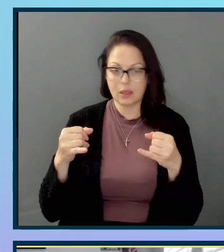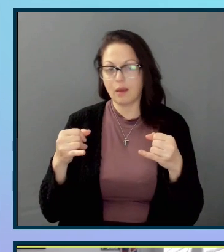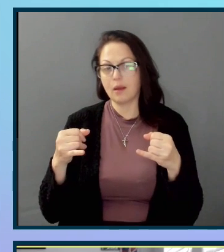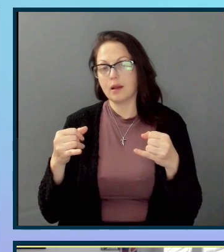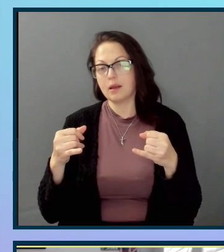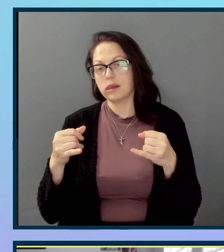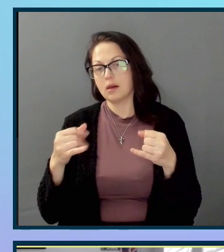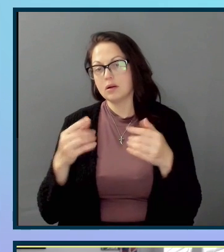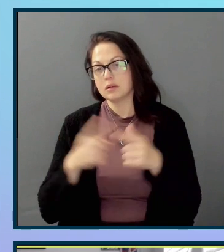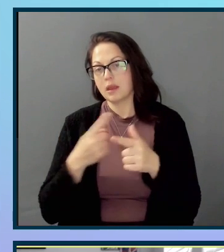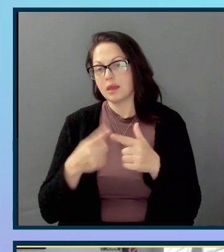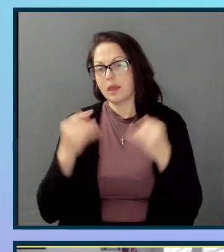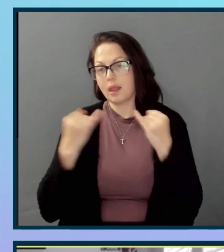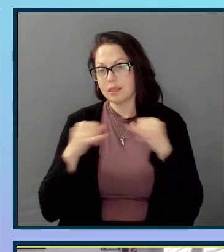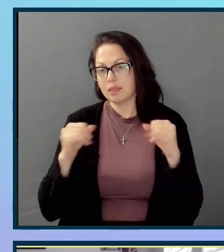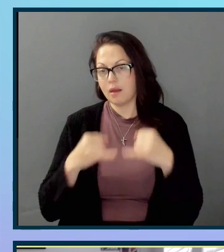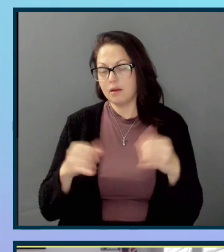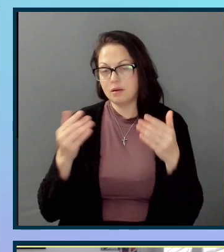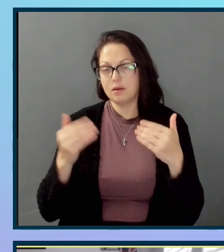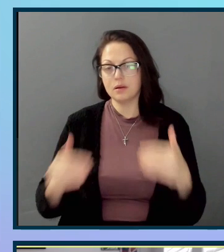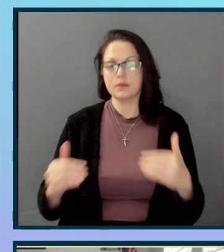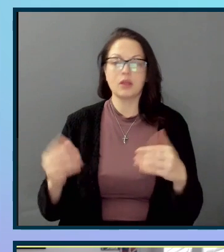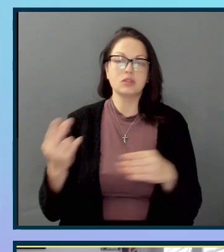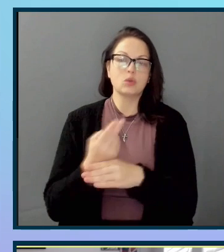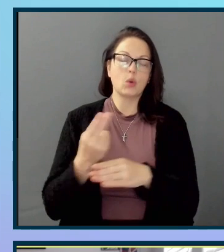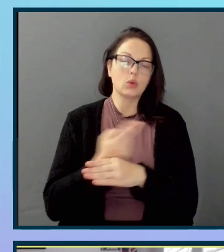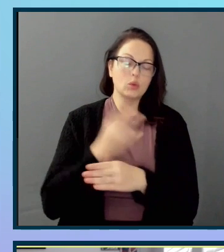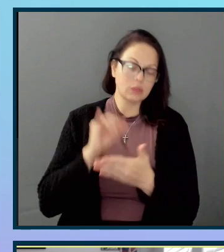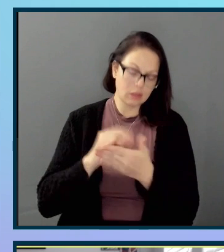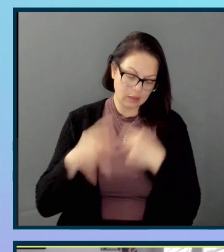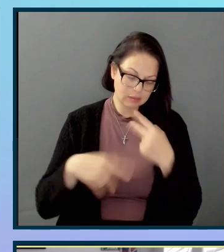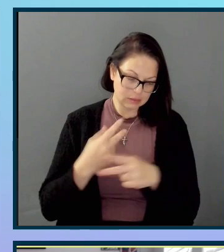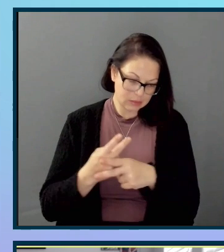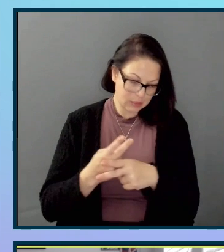and then a line, and the next one. So using those kinds of formatting resources